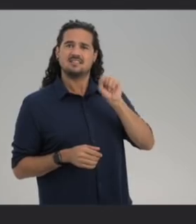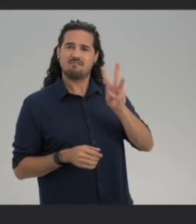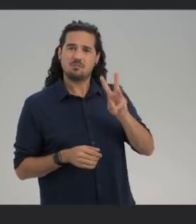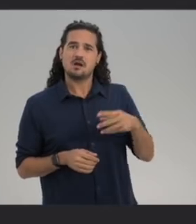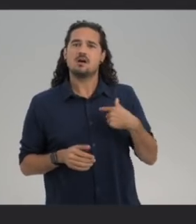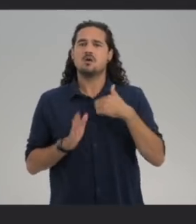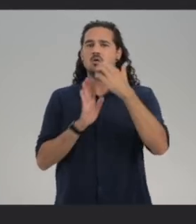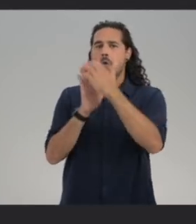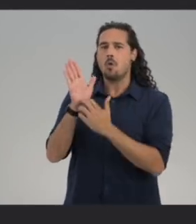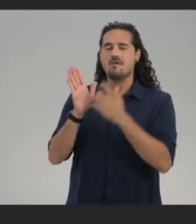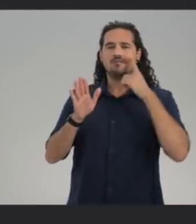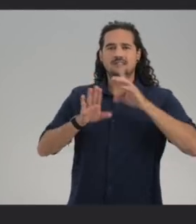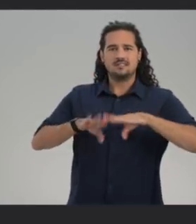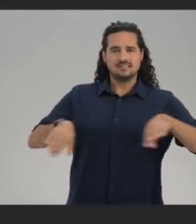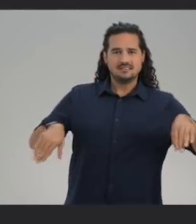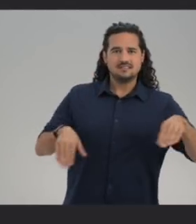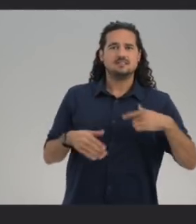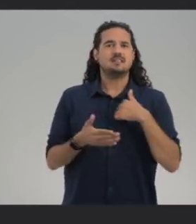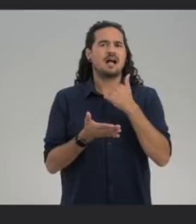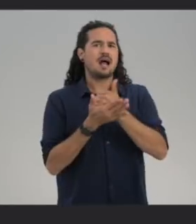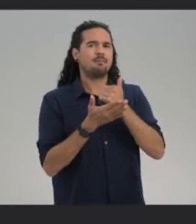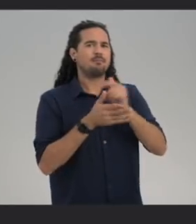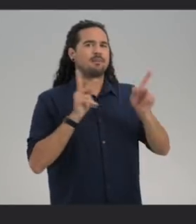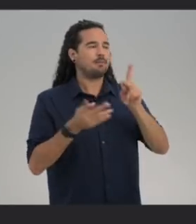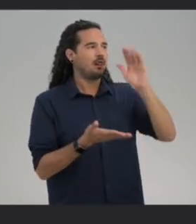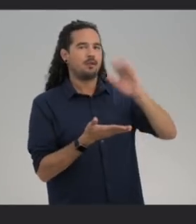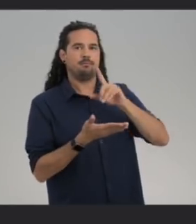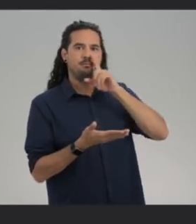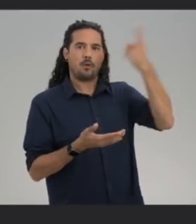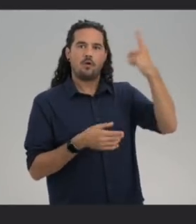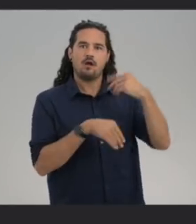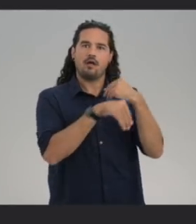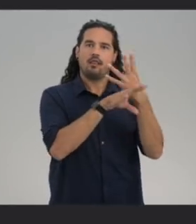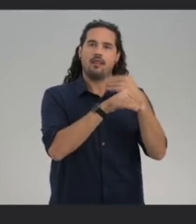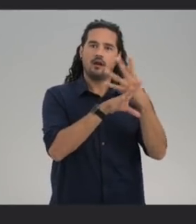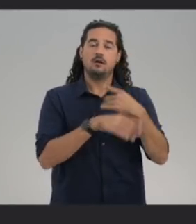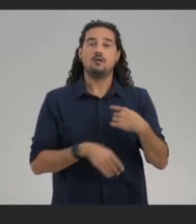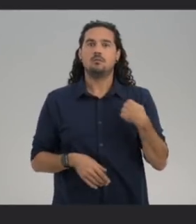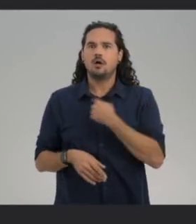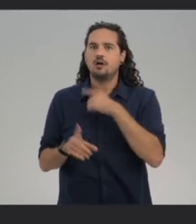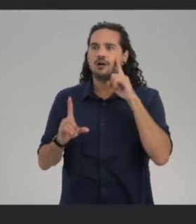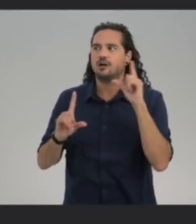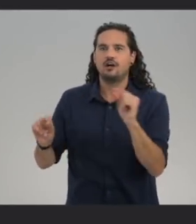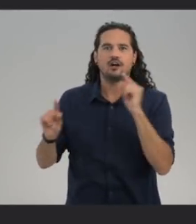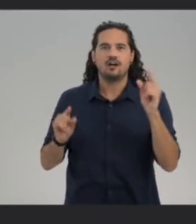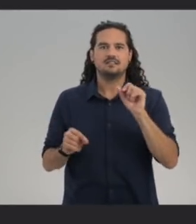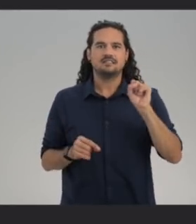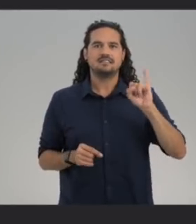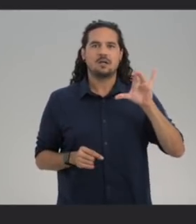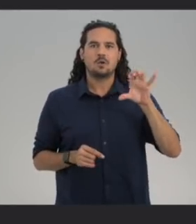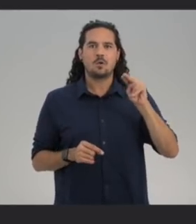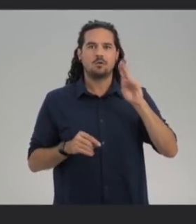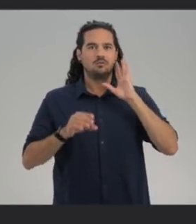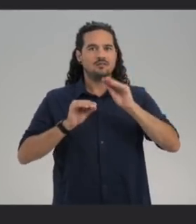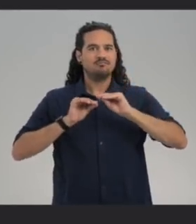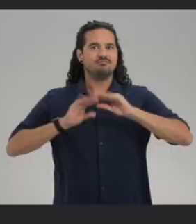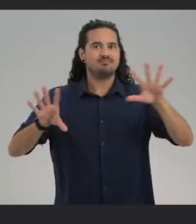"mmhmm" helps people be less boring on video. When we first heard about Apple Silicon on Mac... [Cook] We're announcing that the Mac is transitioning...